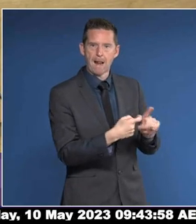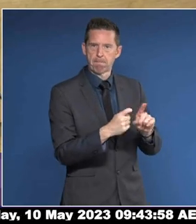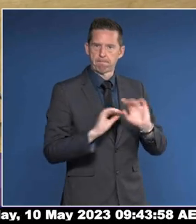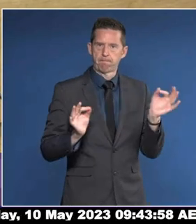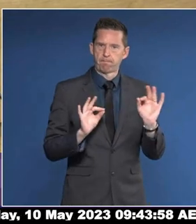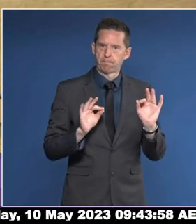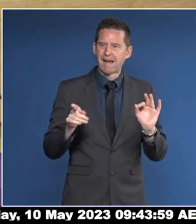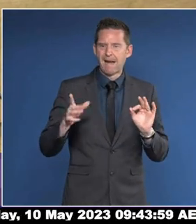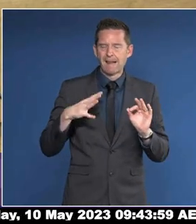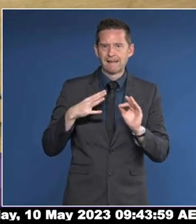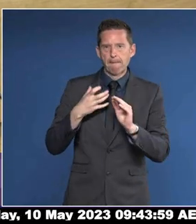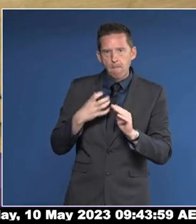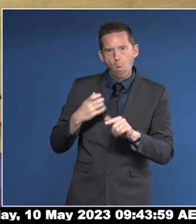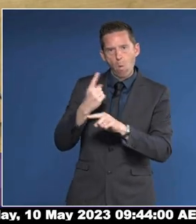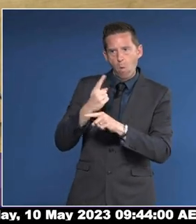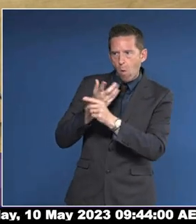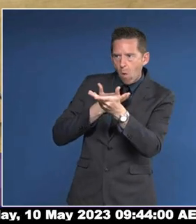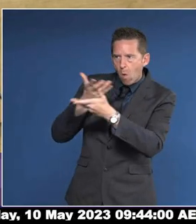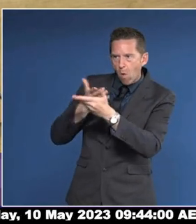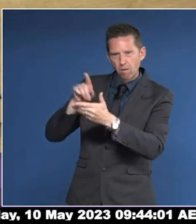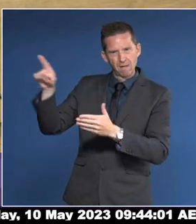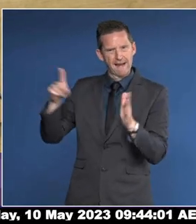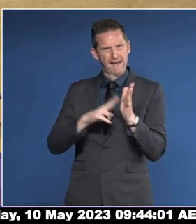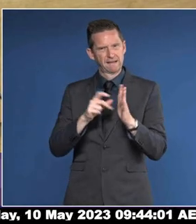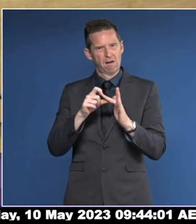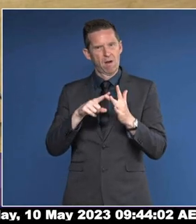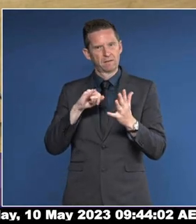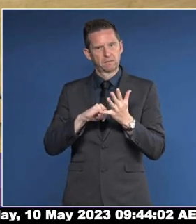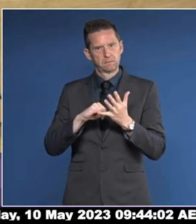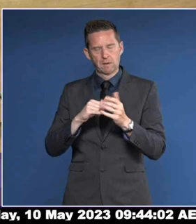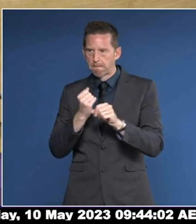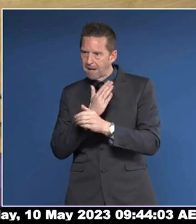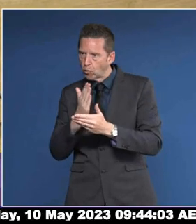discussions with the NDIS to ensure Kaleb received the level of care he required.